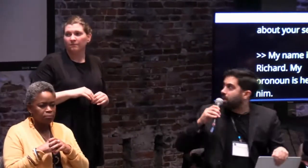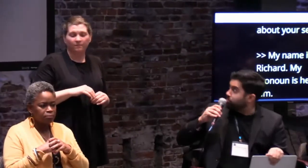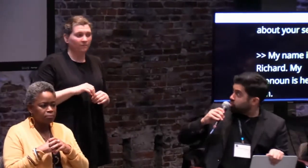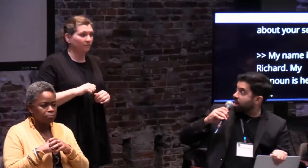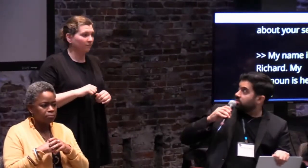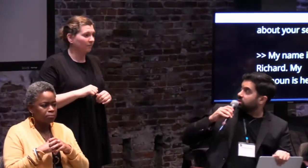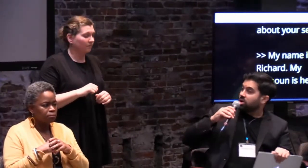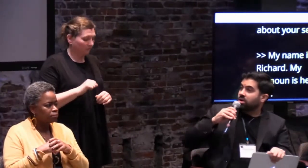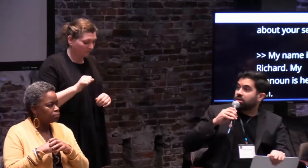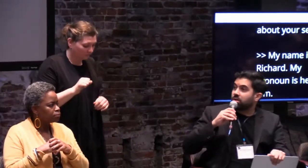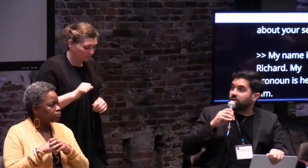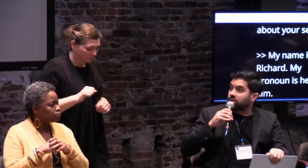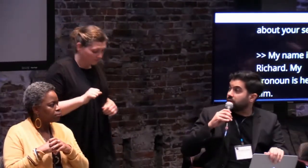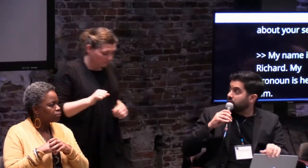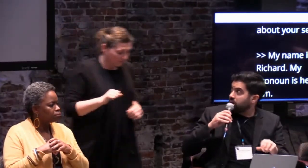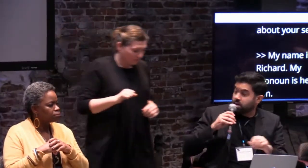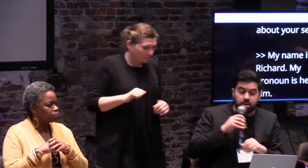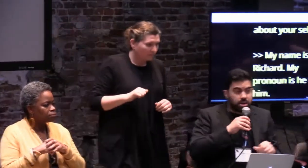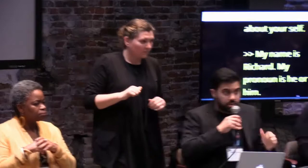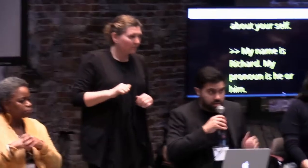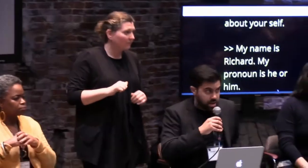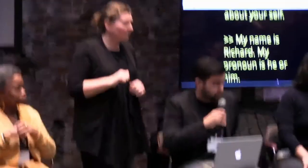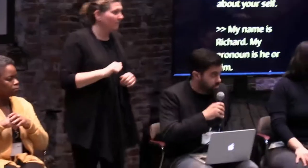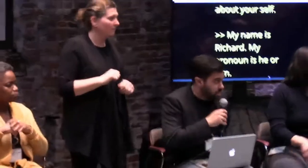My pronouns are he, his, him.